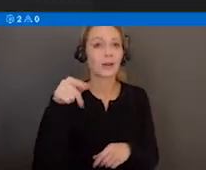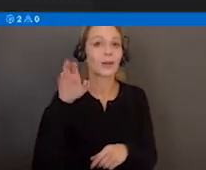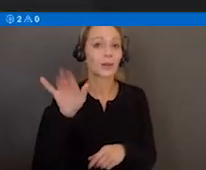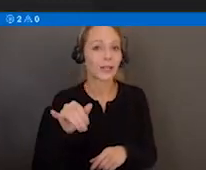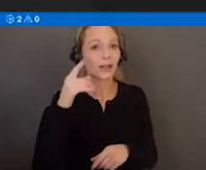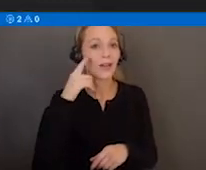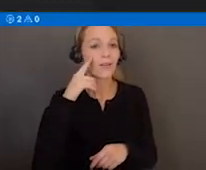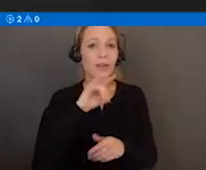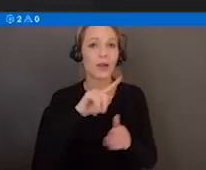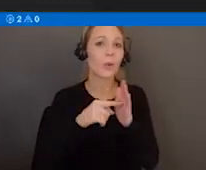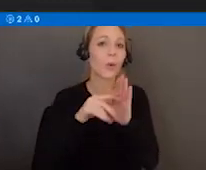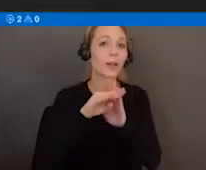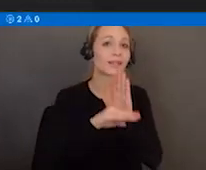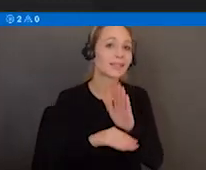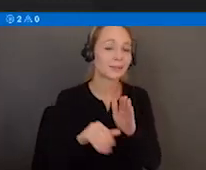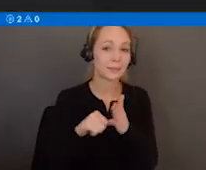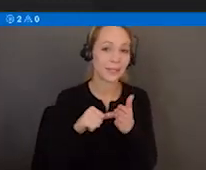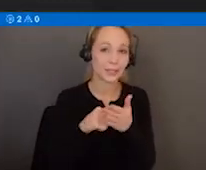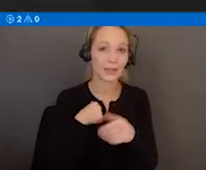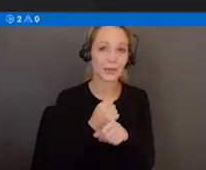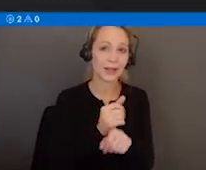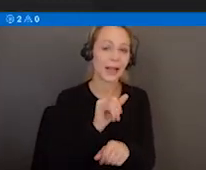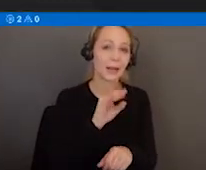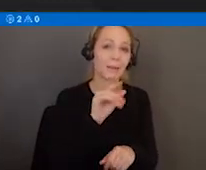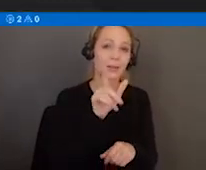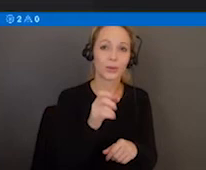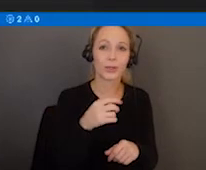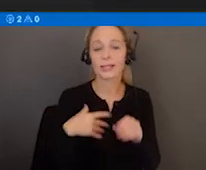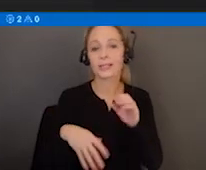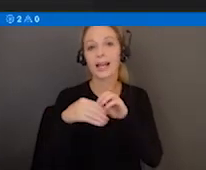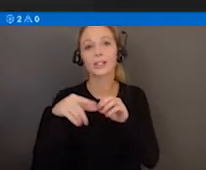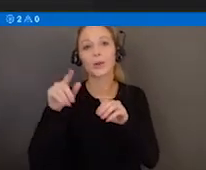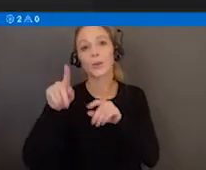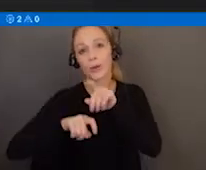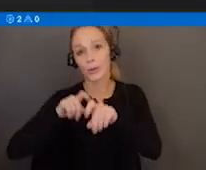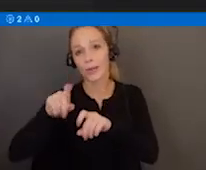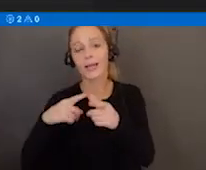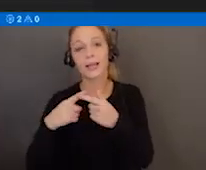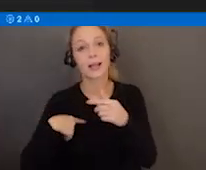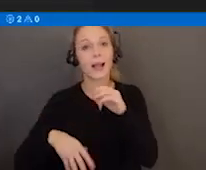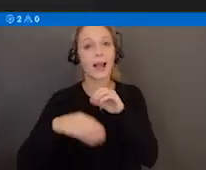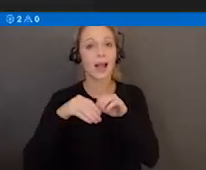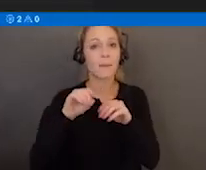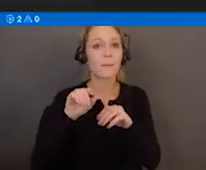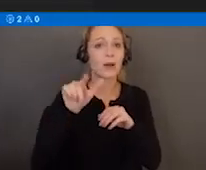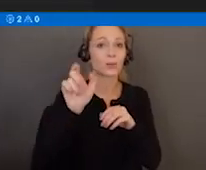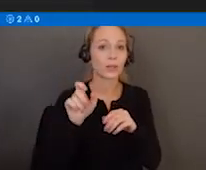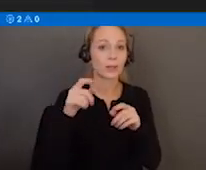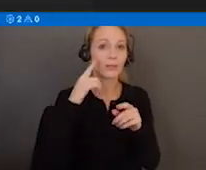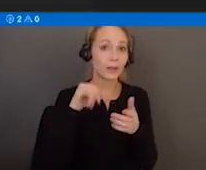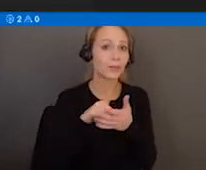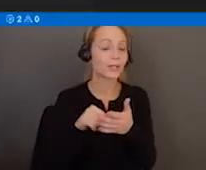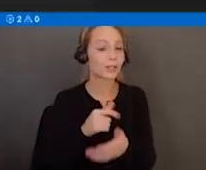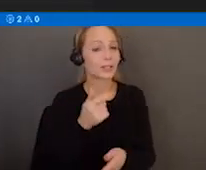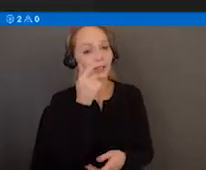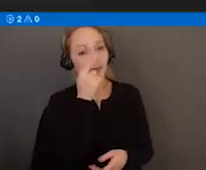I CREATED THIS MODULE AND ATTACHED A QUERY TO IT AND SIMPLY ADDED THE MODULE TO THE PAGE. INTERESTING.